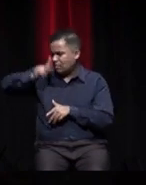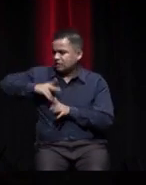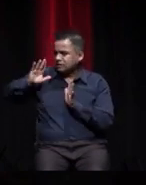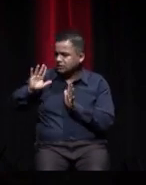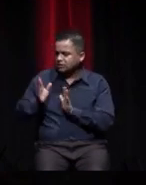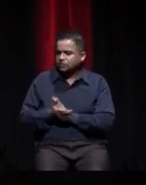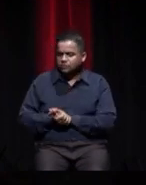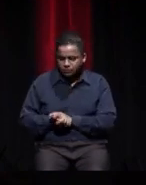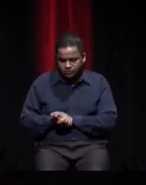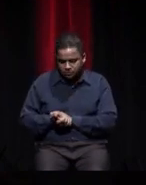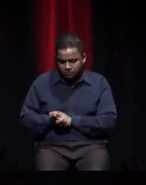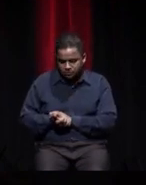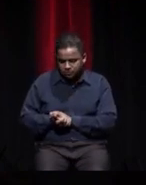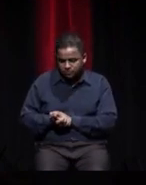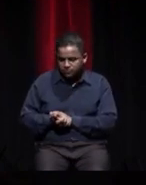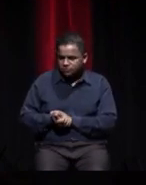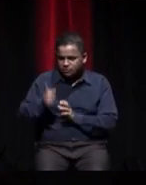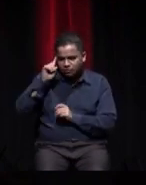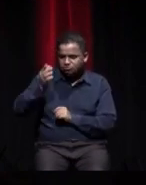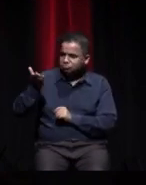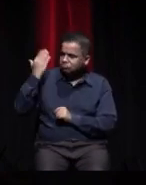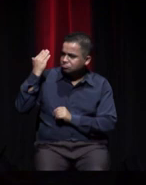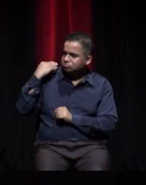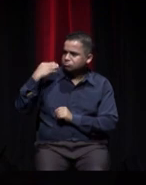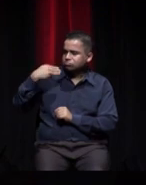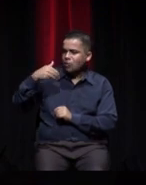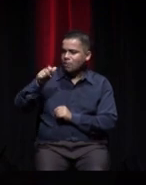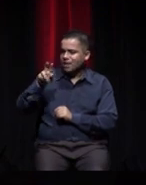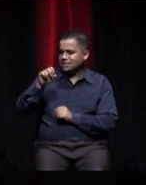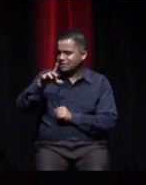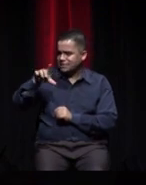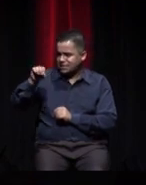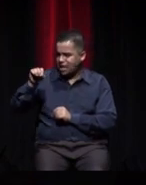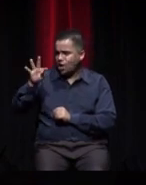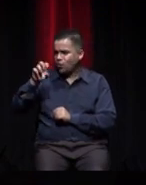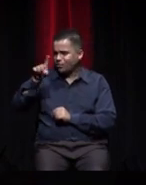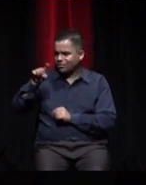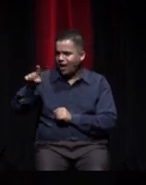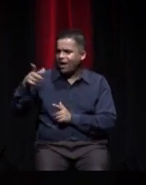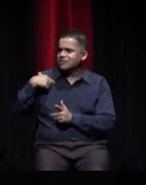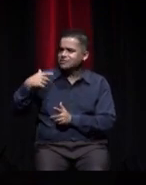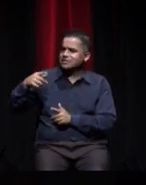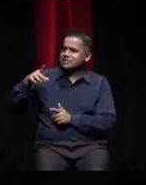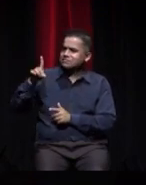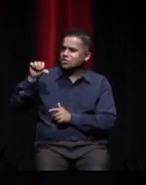Once I watched a lecture of Marcelo Taz, where he said it was in 1969...